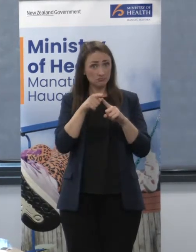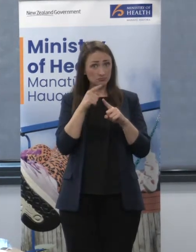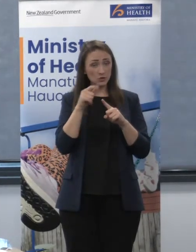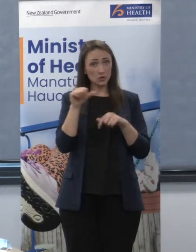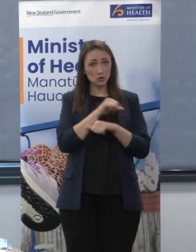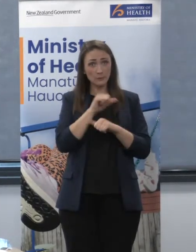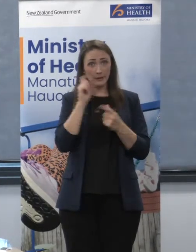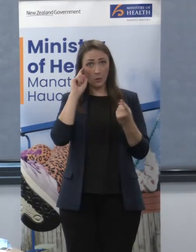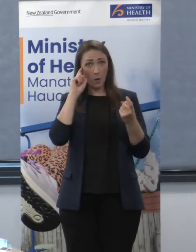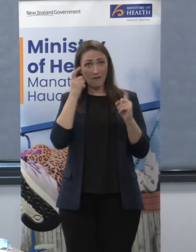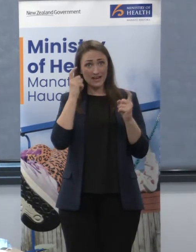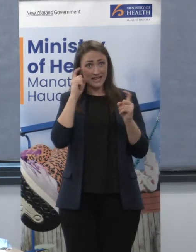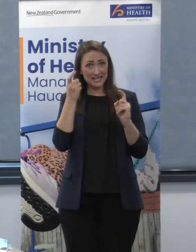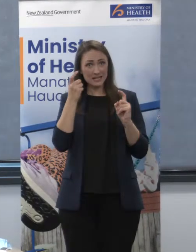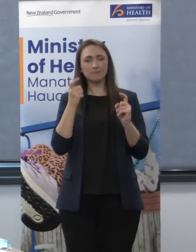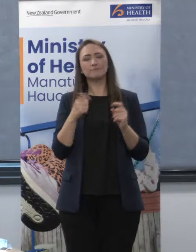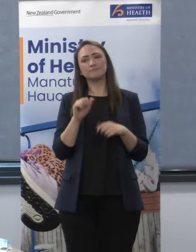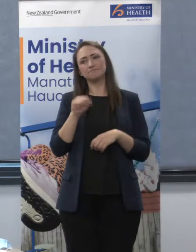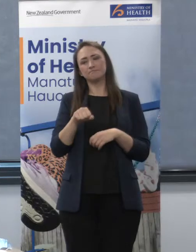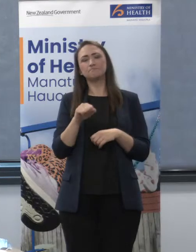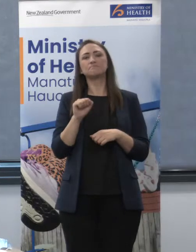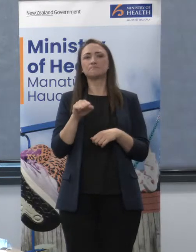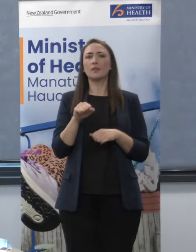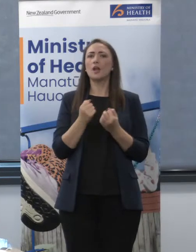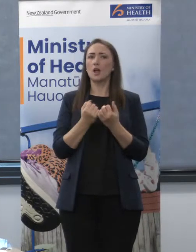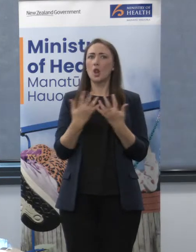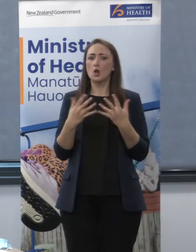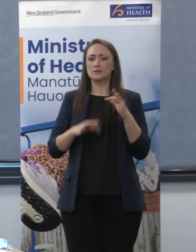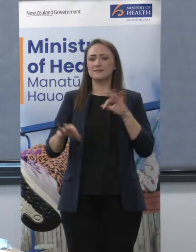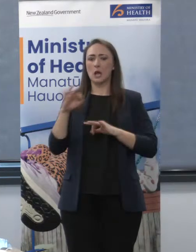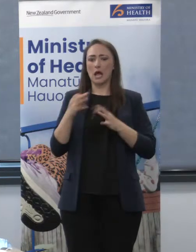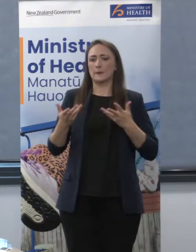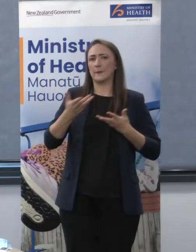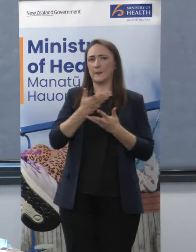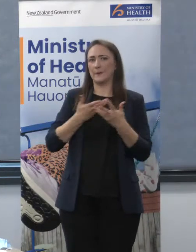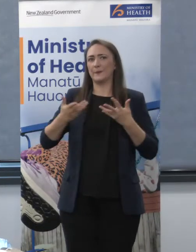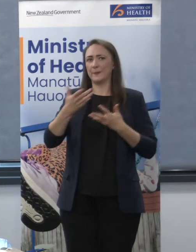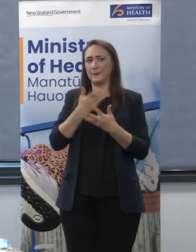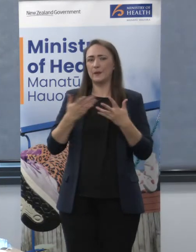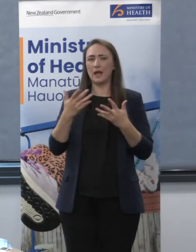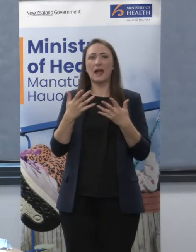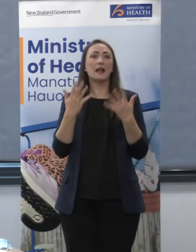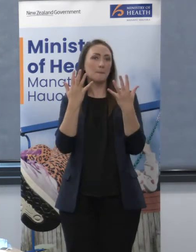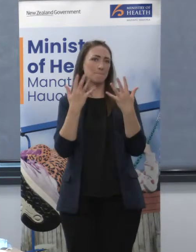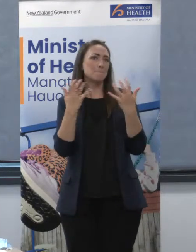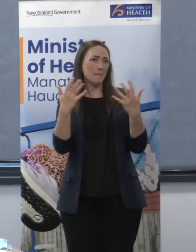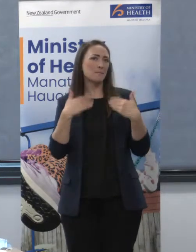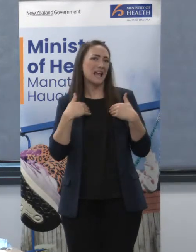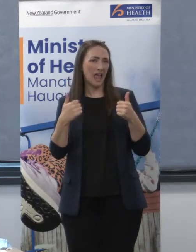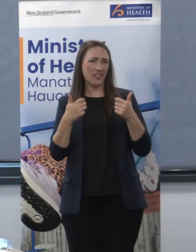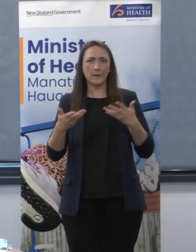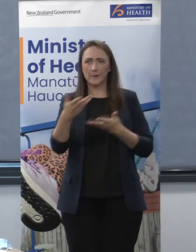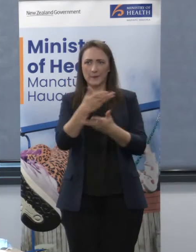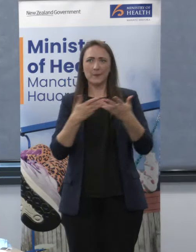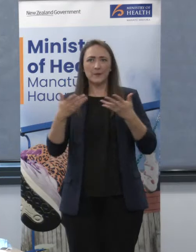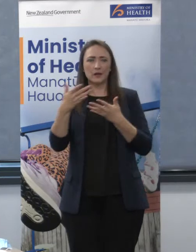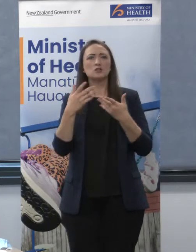How worried should we be about monkey pox? So monkey box has been a